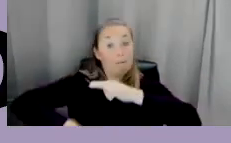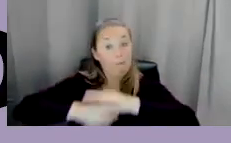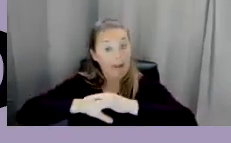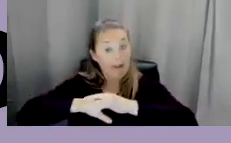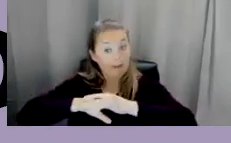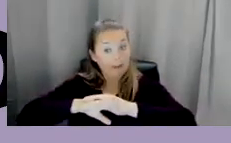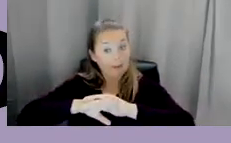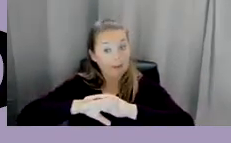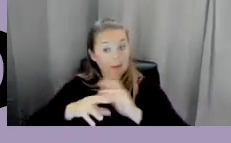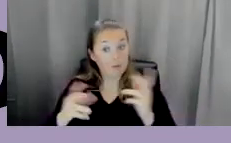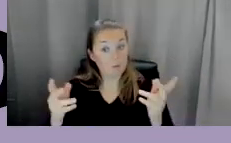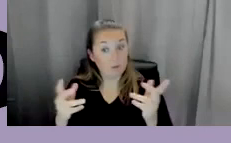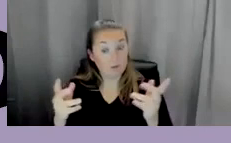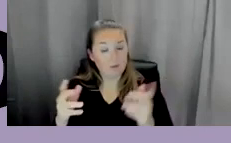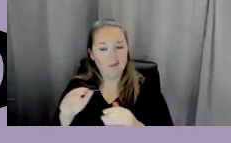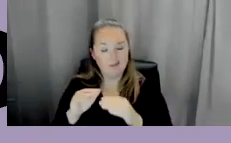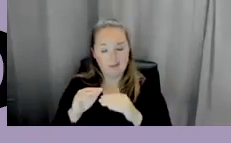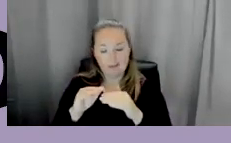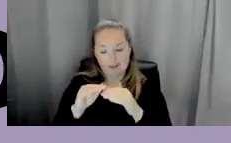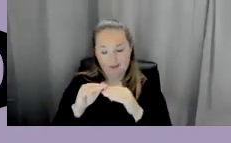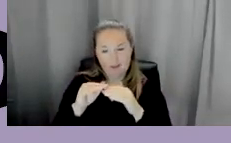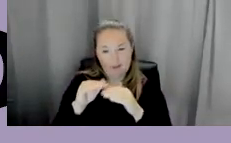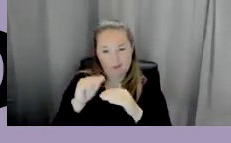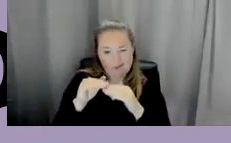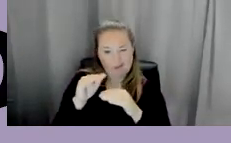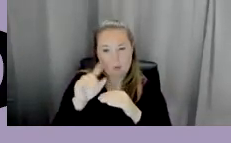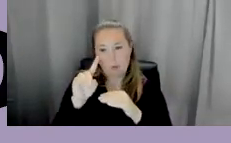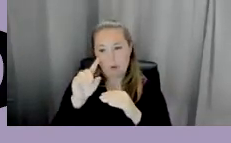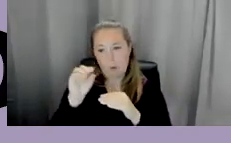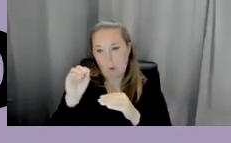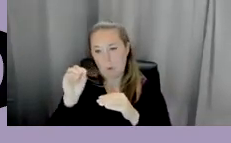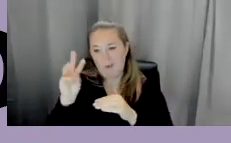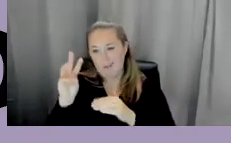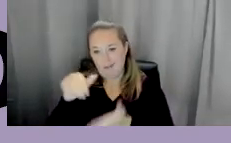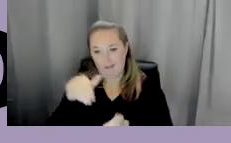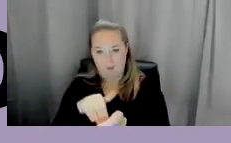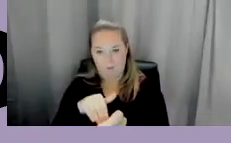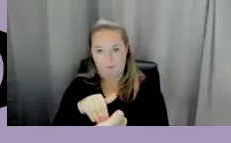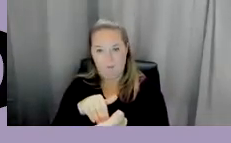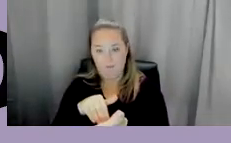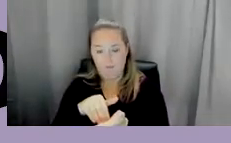$109,000 OR WOULD YOU PREFER THAT WE, AS A REMINDER, FIRST